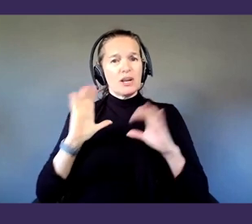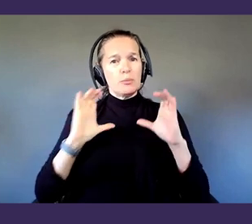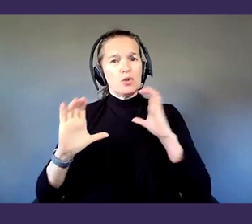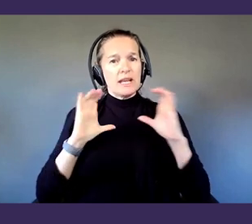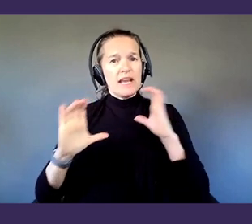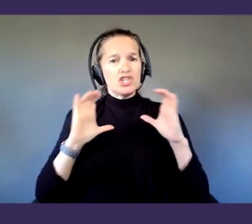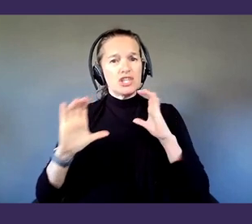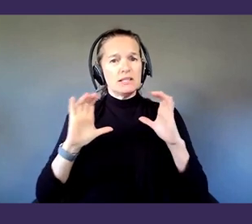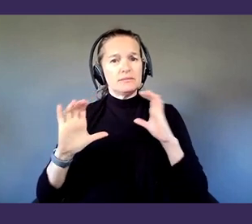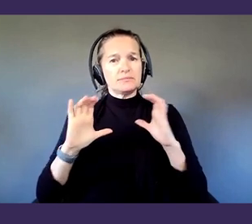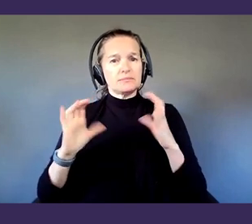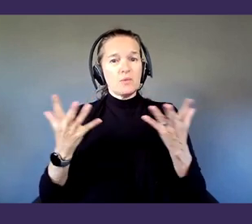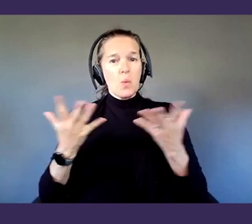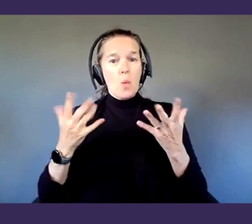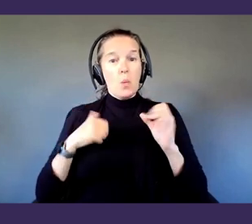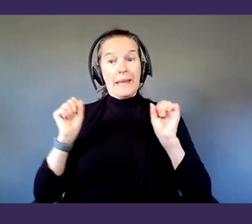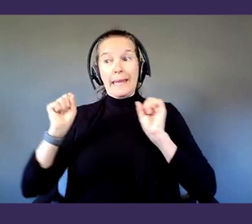what we can and cannot share.